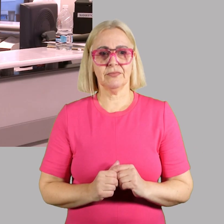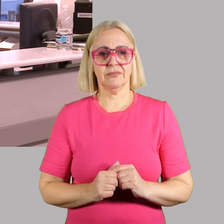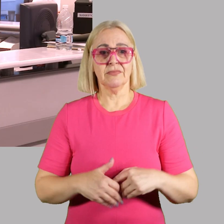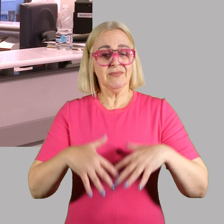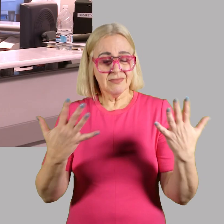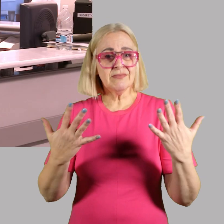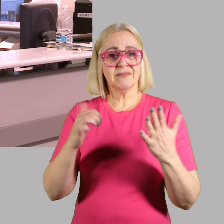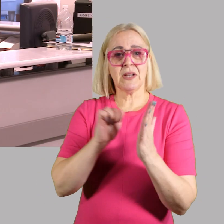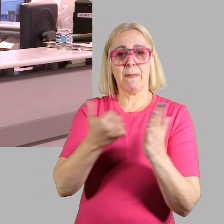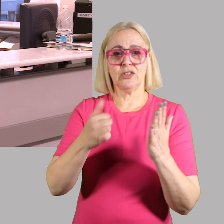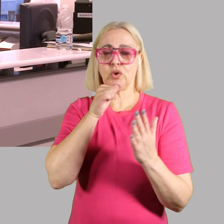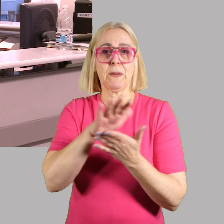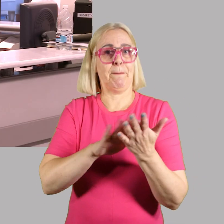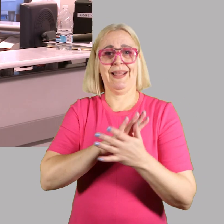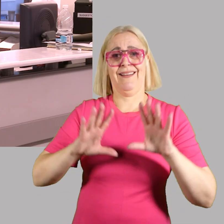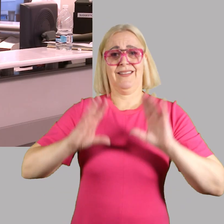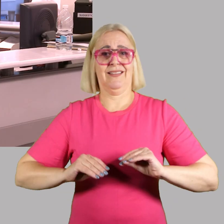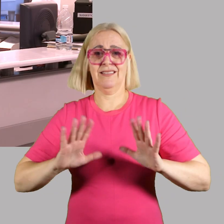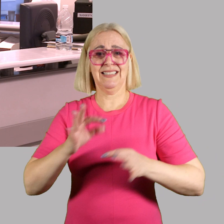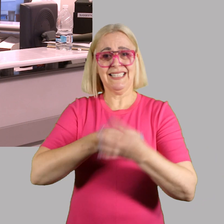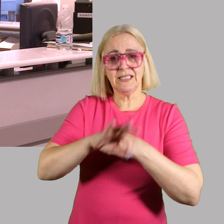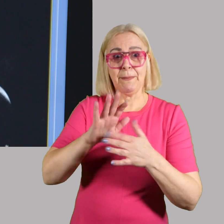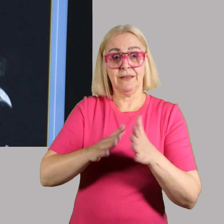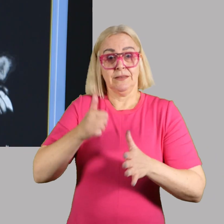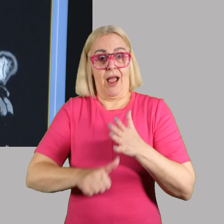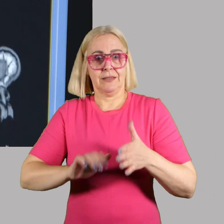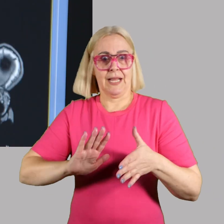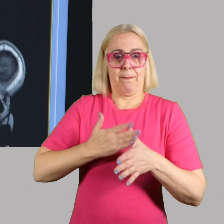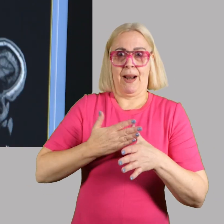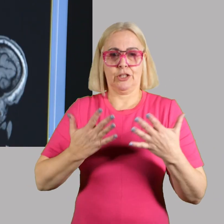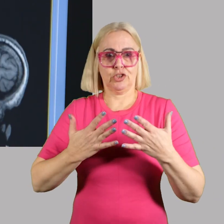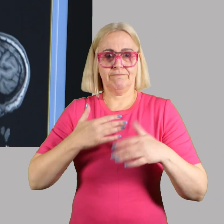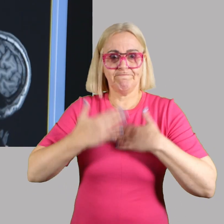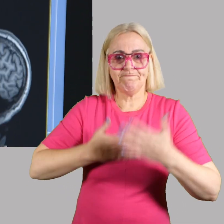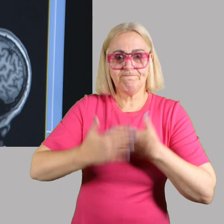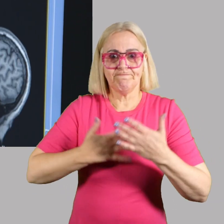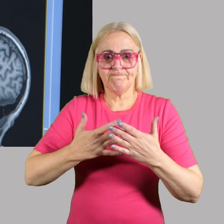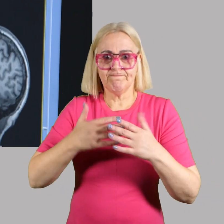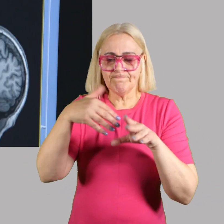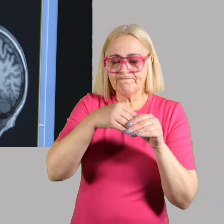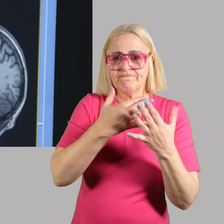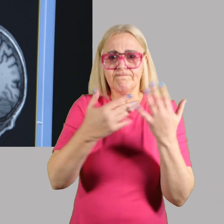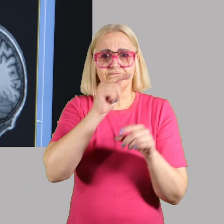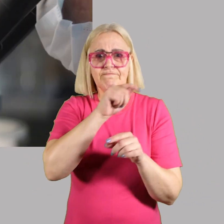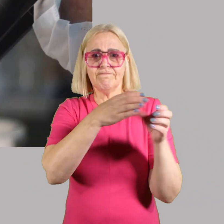However, this publication does not mean the end. Instead, it means a start of an implementation process